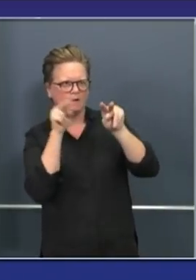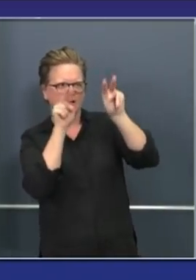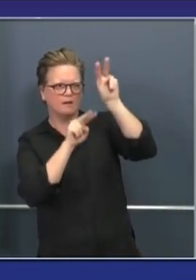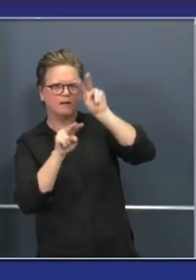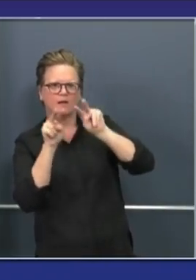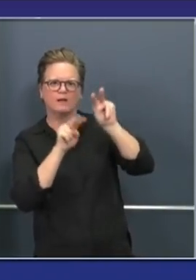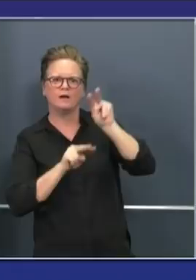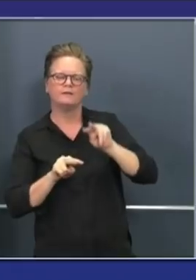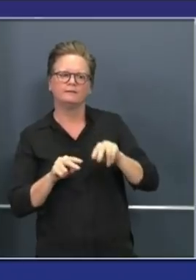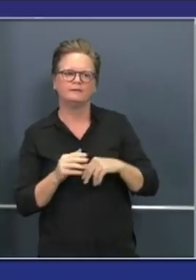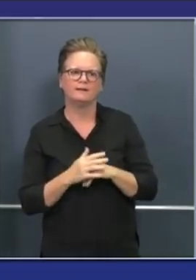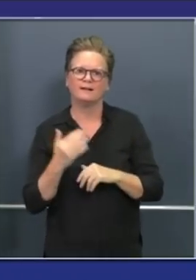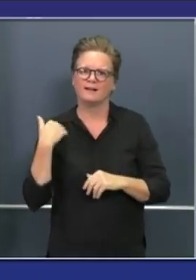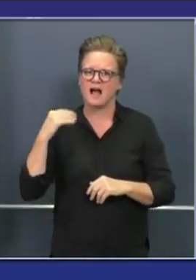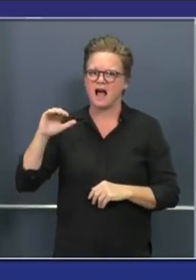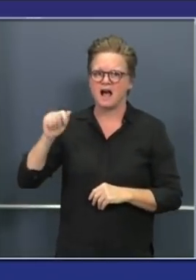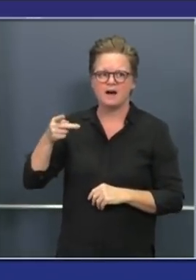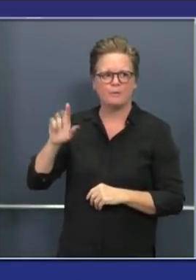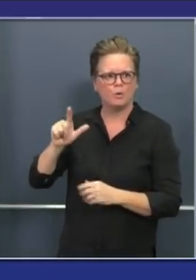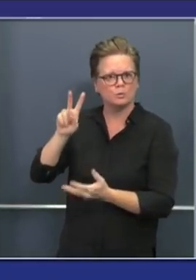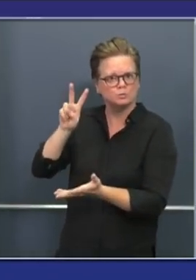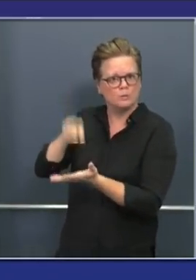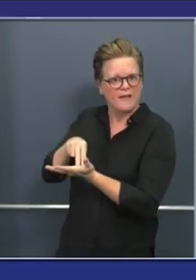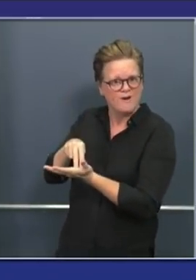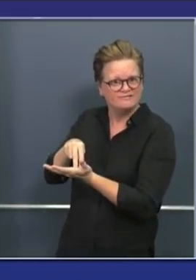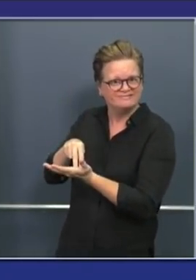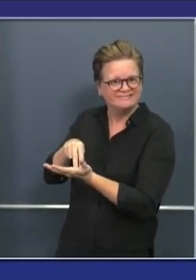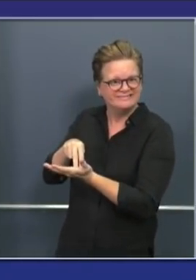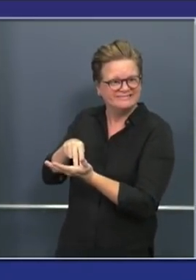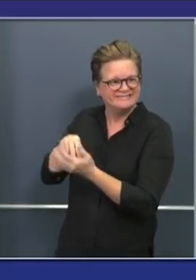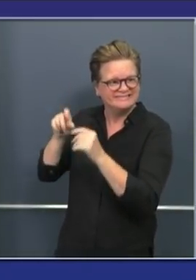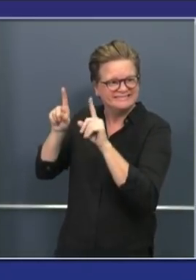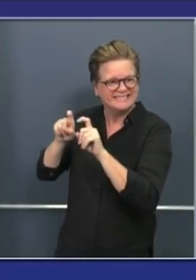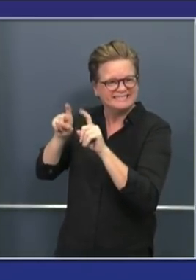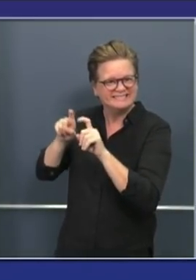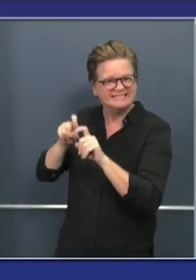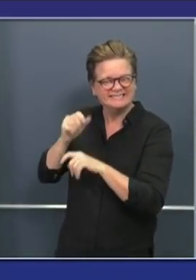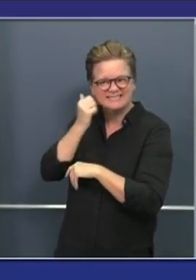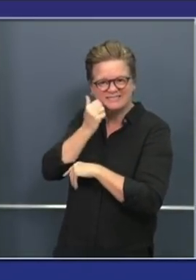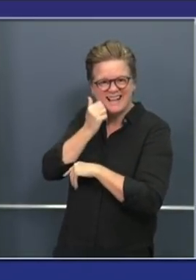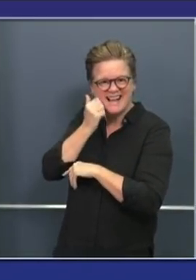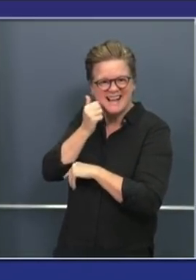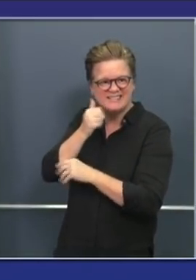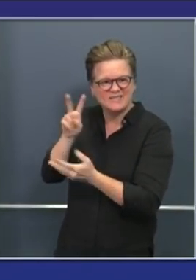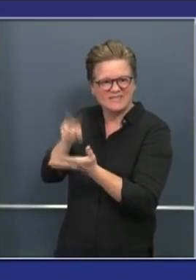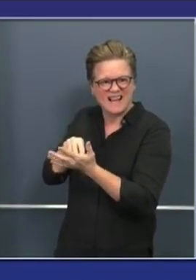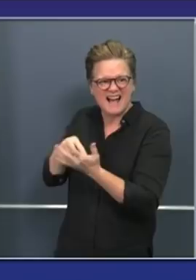AS WE HAVE INCREASED THE TOTAL NUMBER OF TESTS FROM LESS THAN